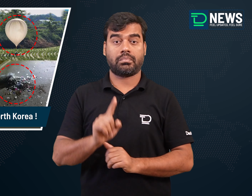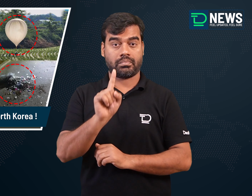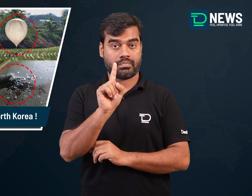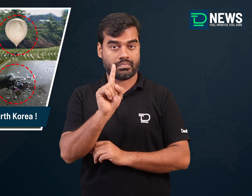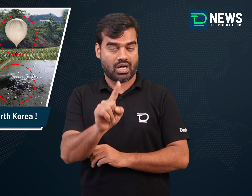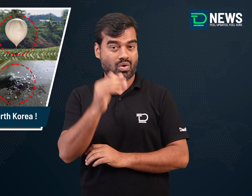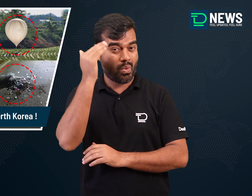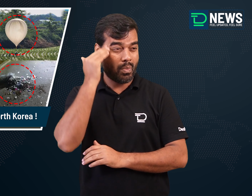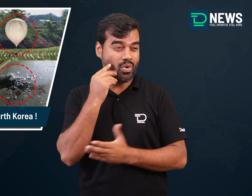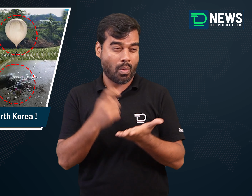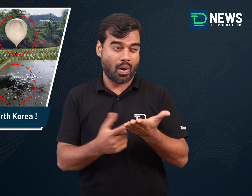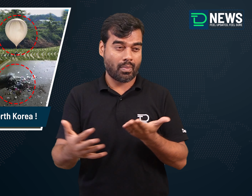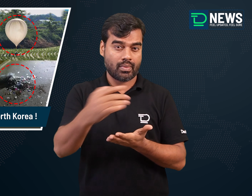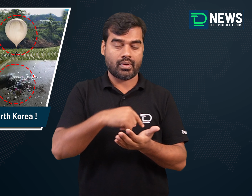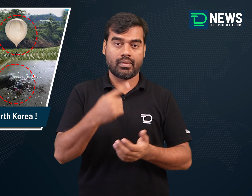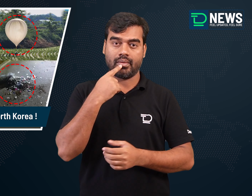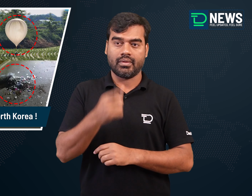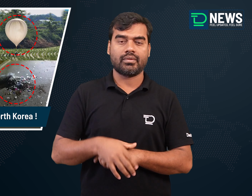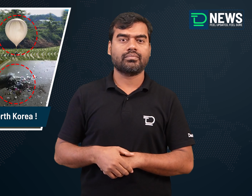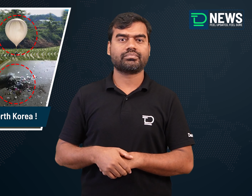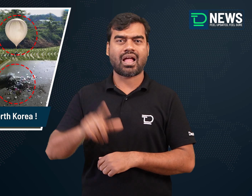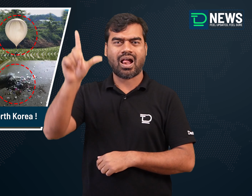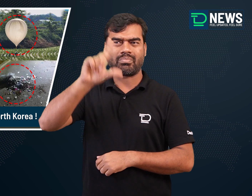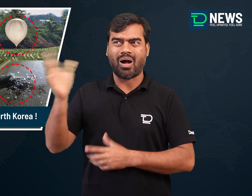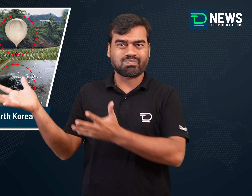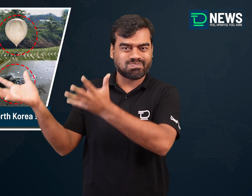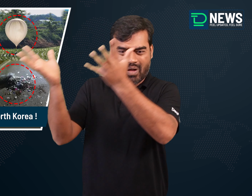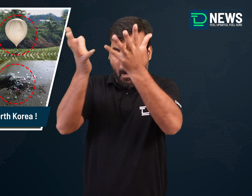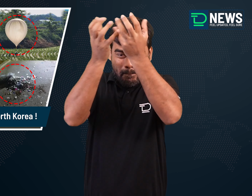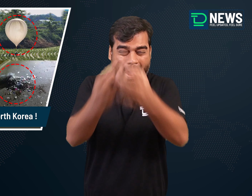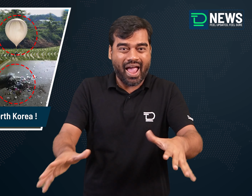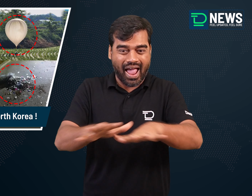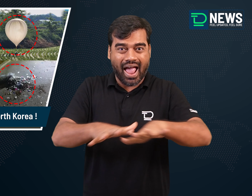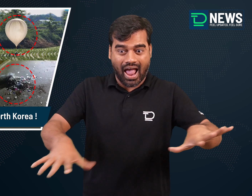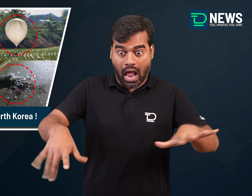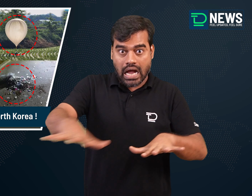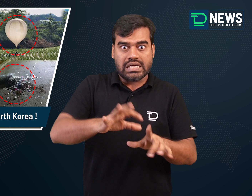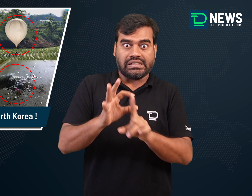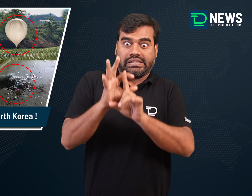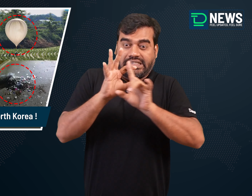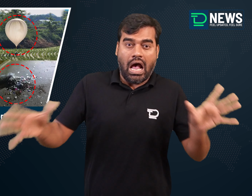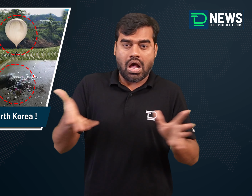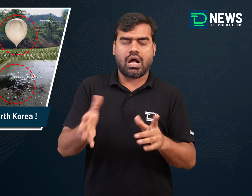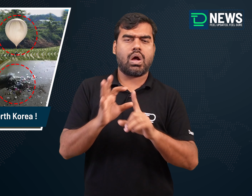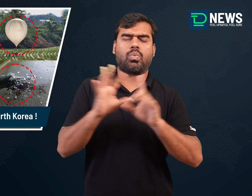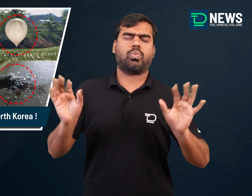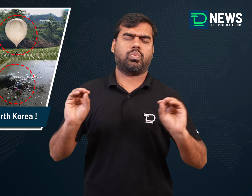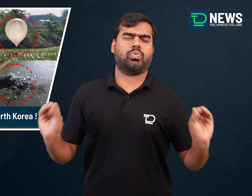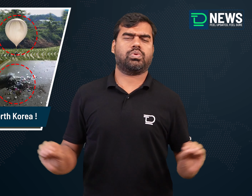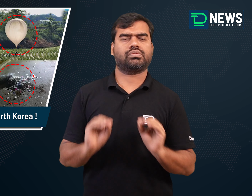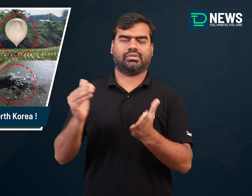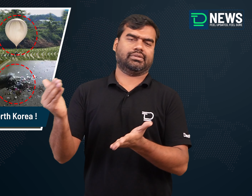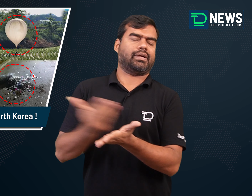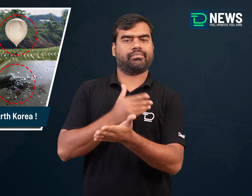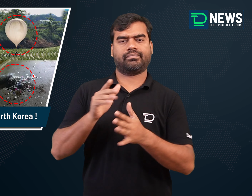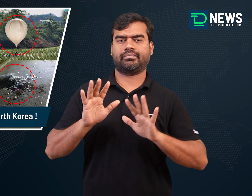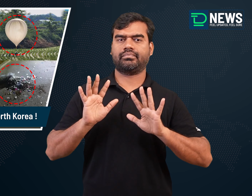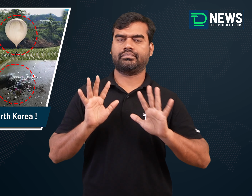But South Korea has not reported any damage caused by the balloons that have landed.